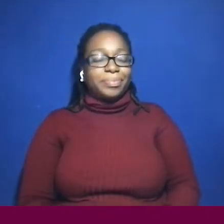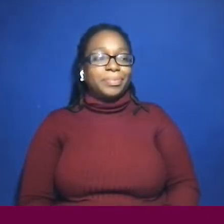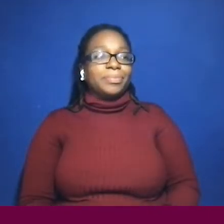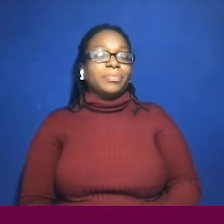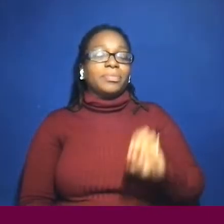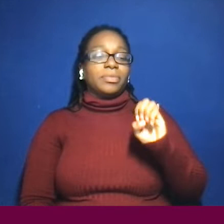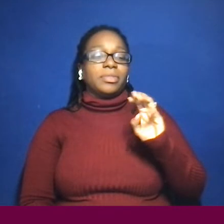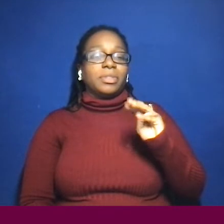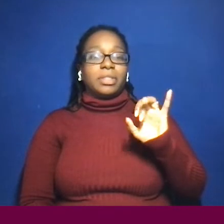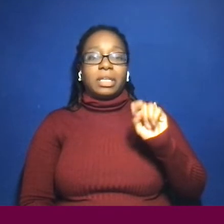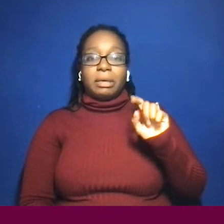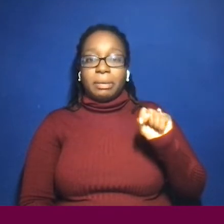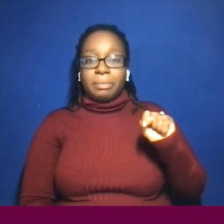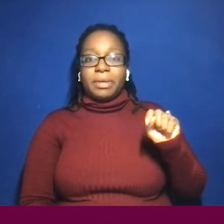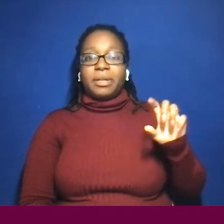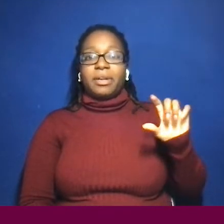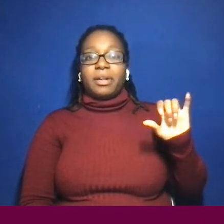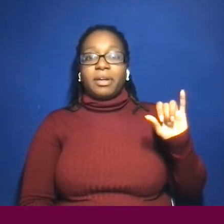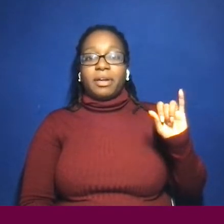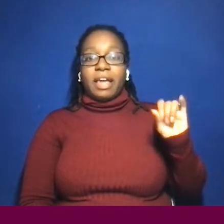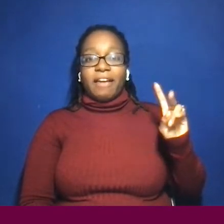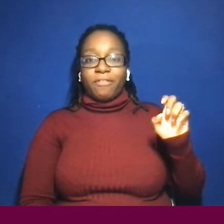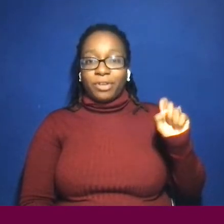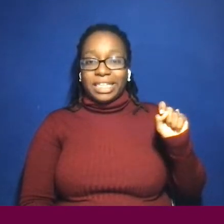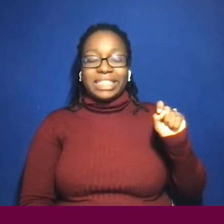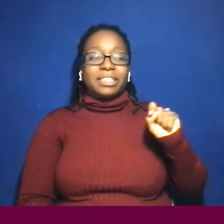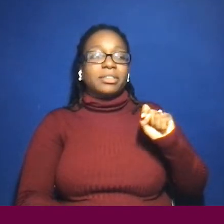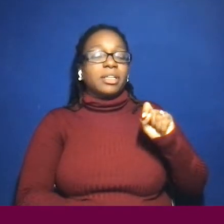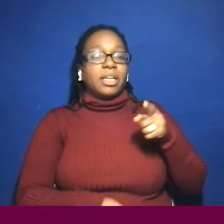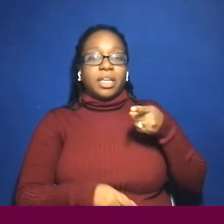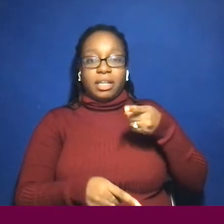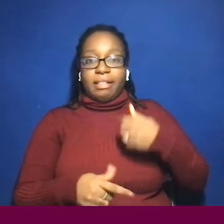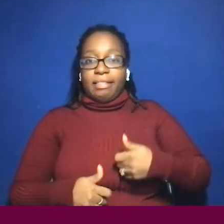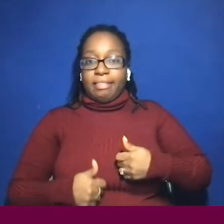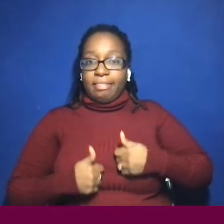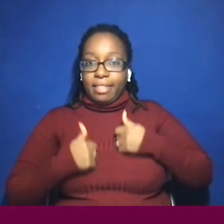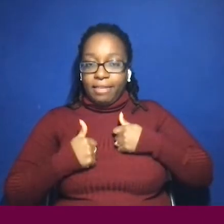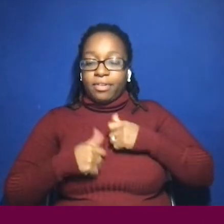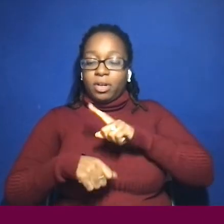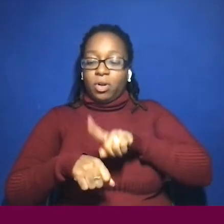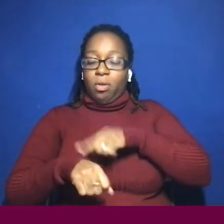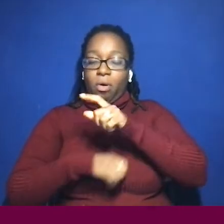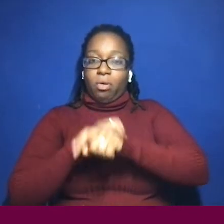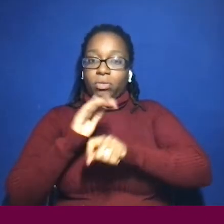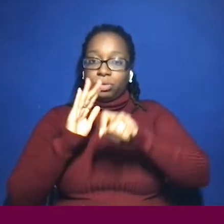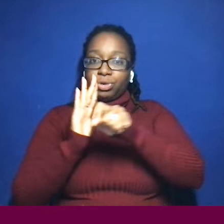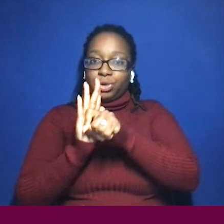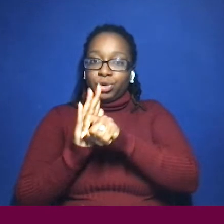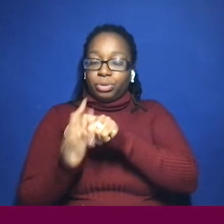Everett was one of the patients in this long-term acute care unit at this hospital called Life Care.